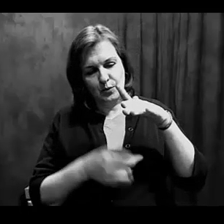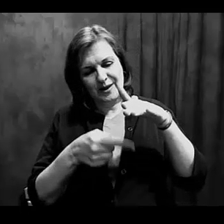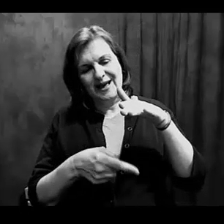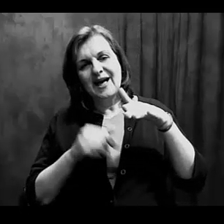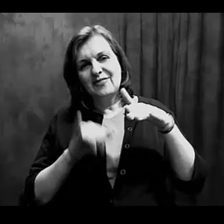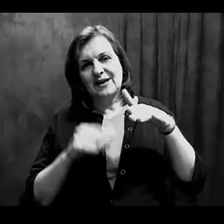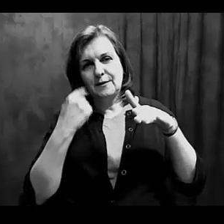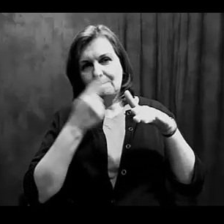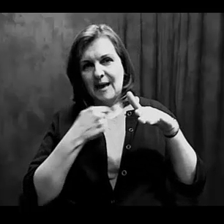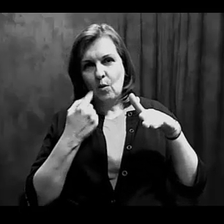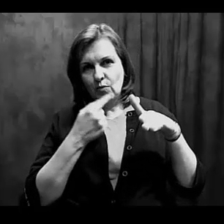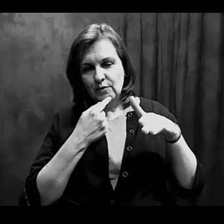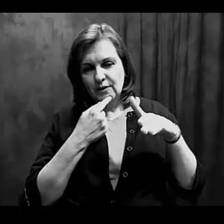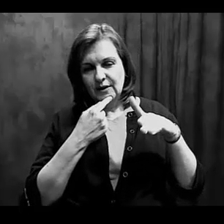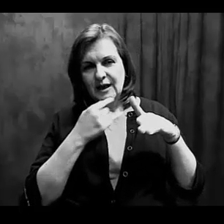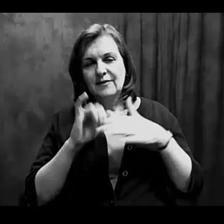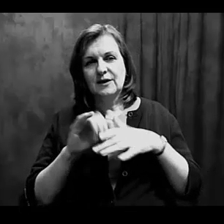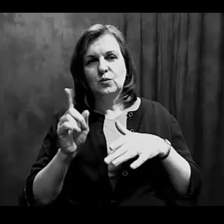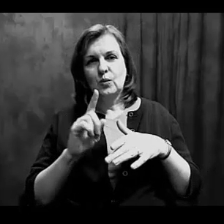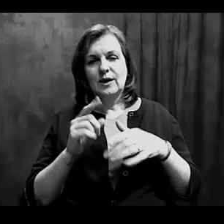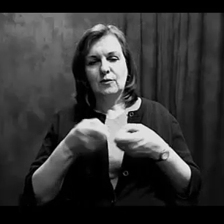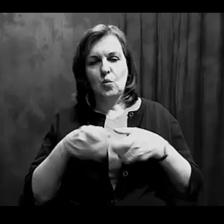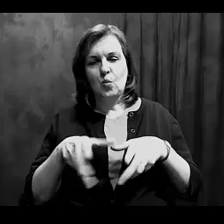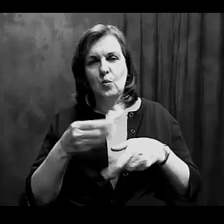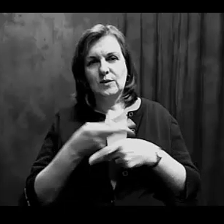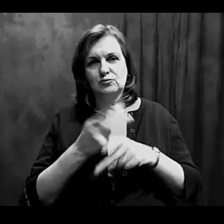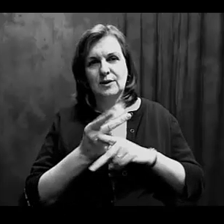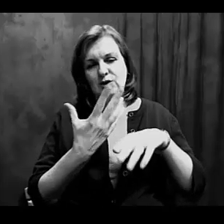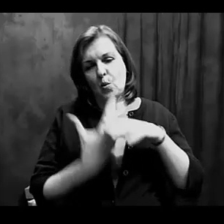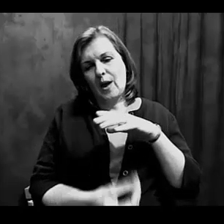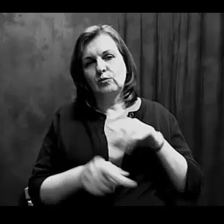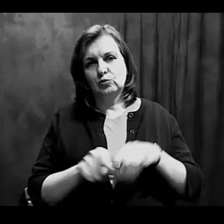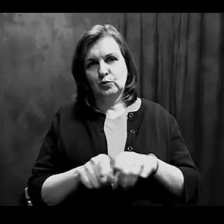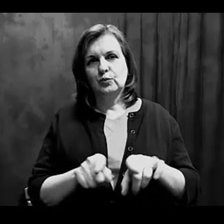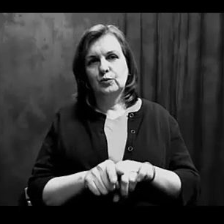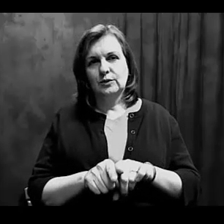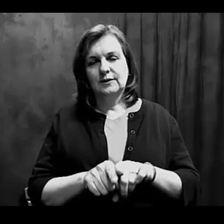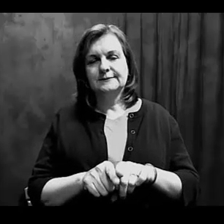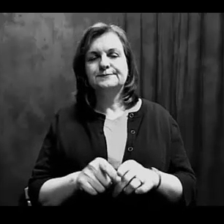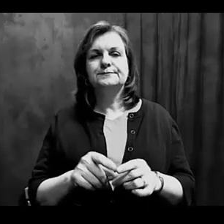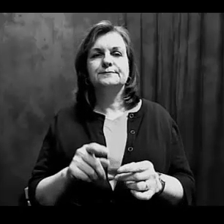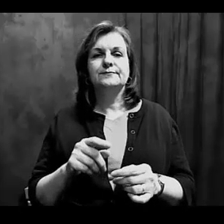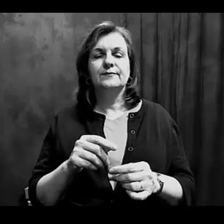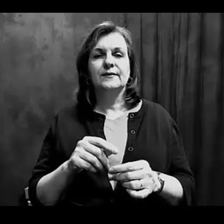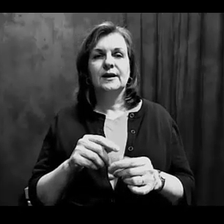also where any waste would be expelled as well